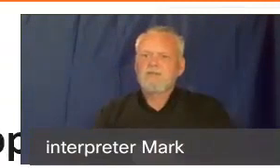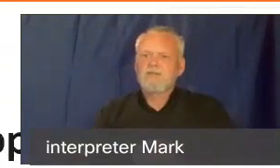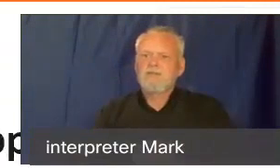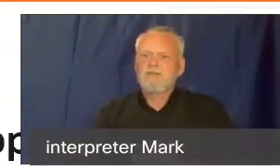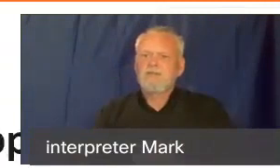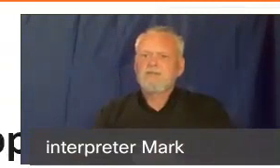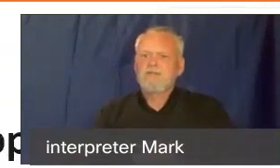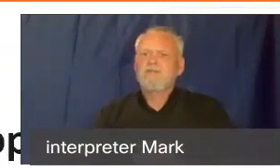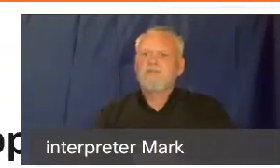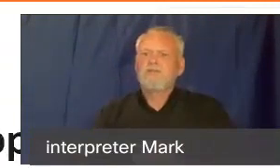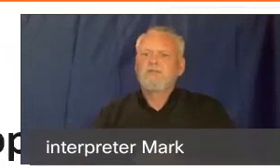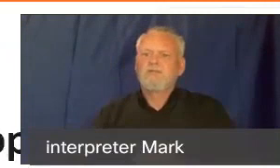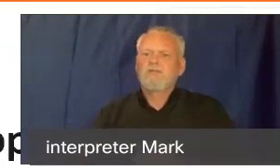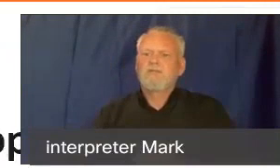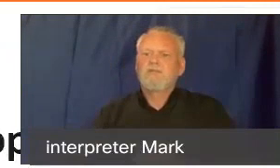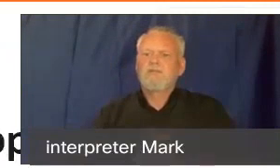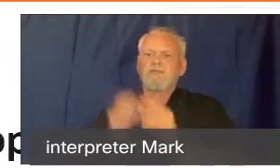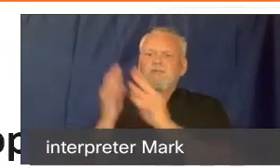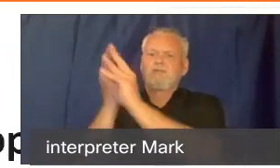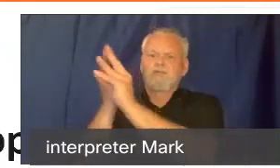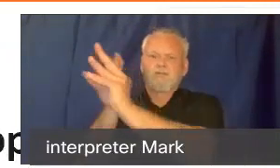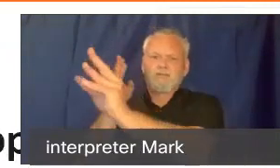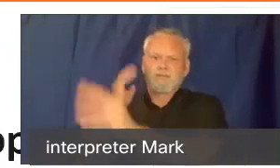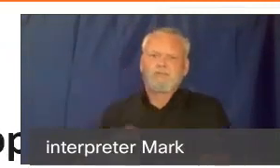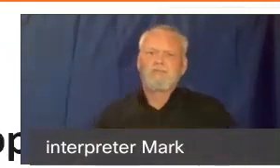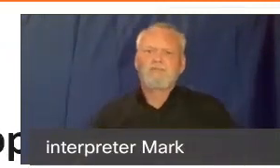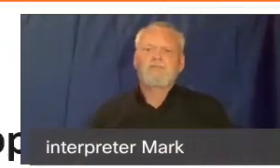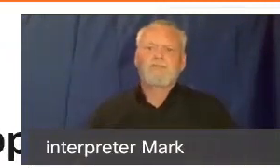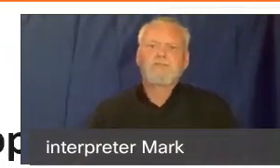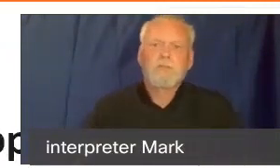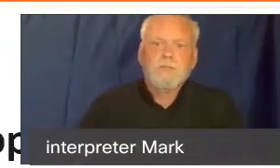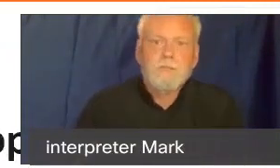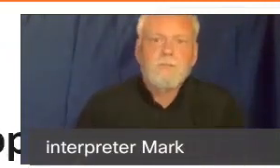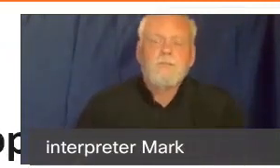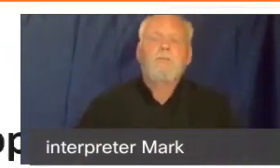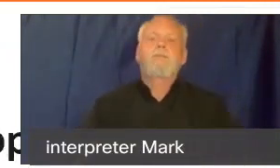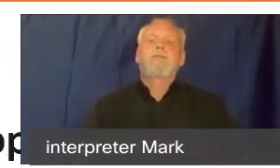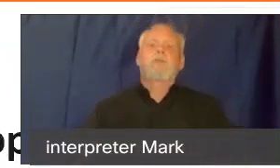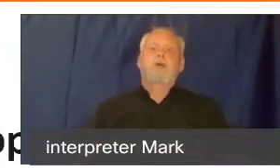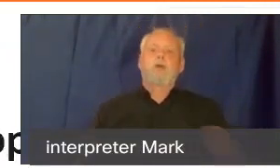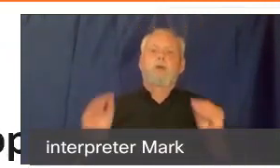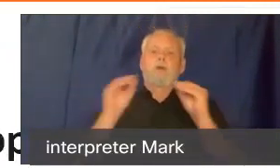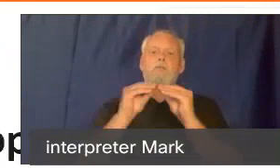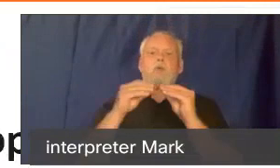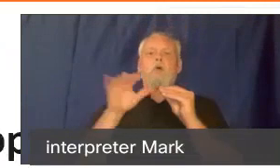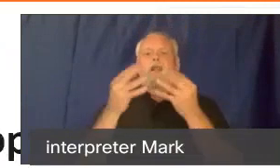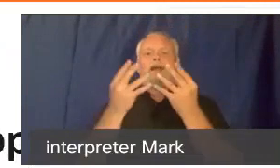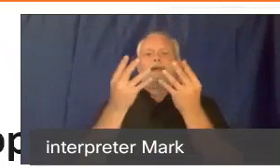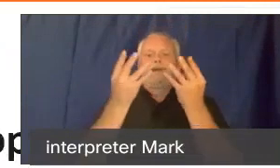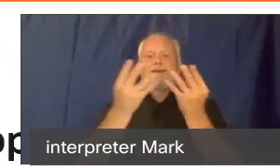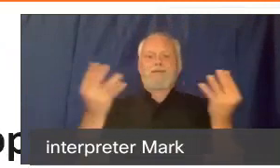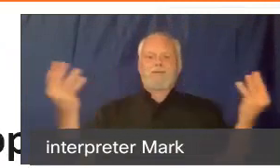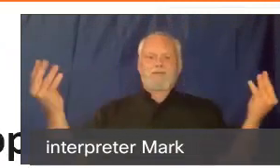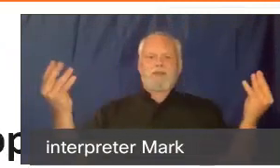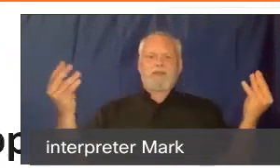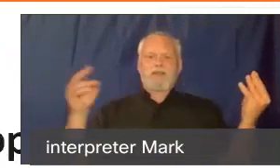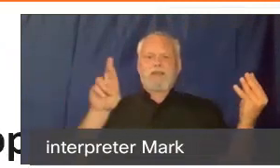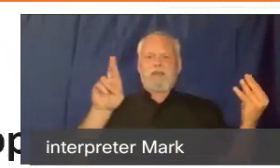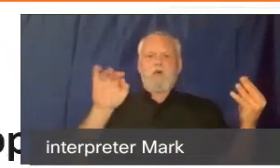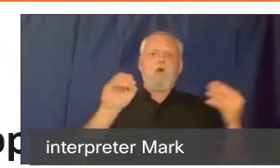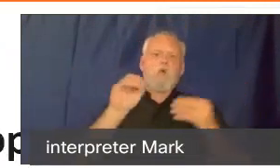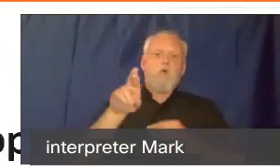Yep, so more like like a fence would be or at early inquiry, separating the trailer from the access.